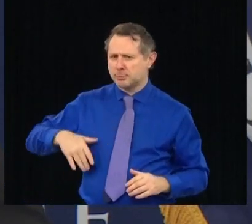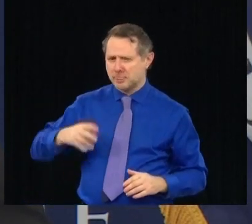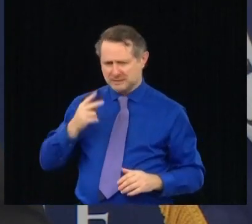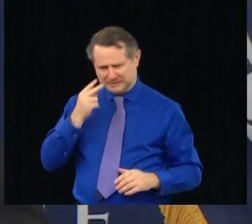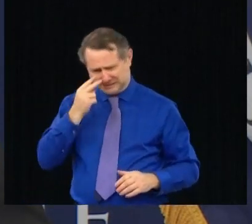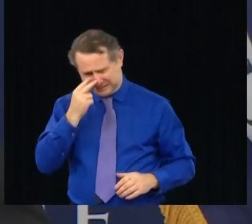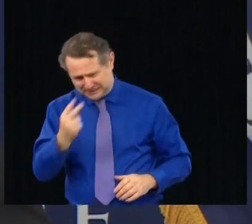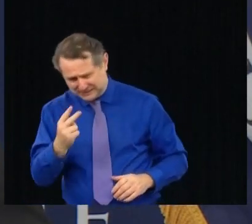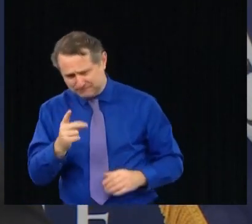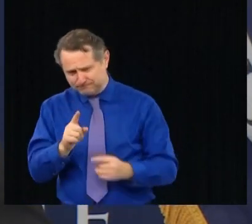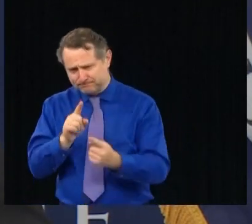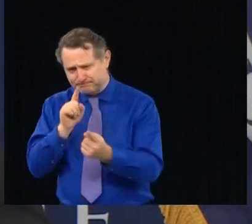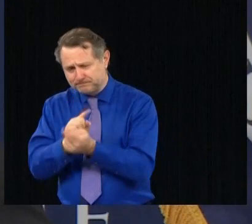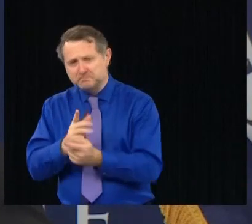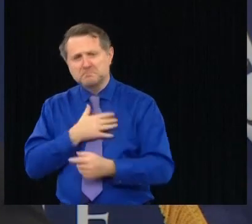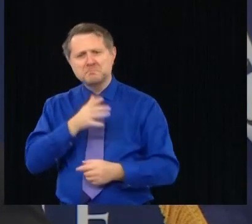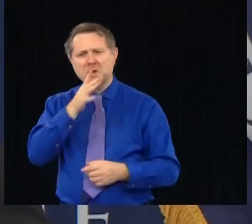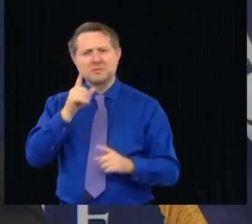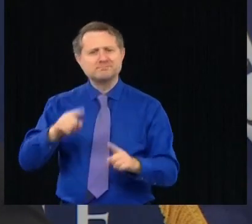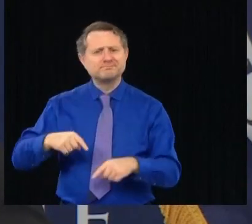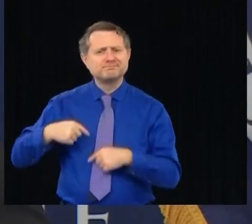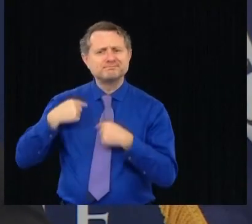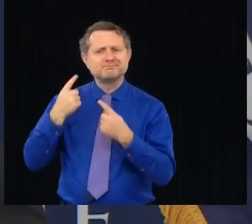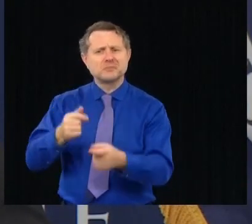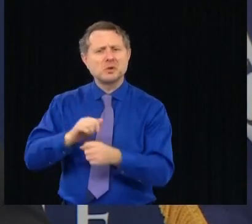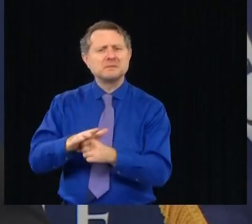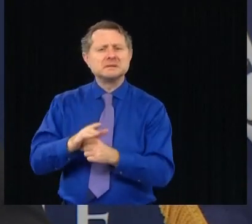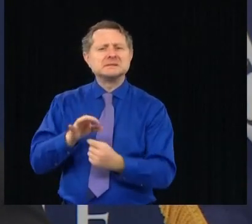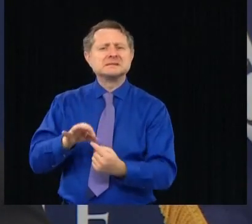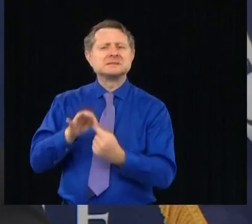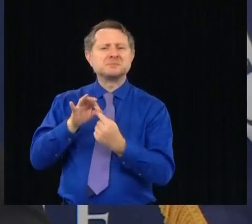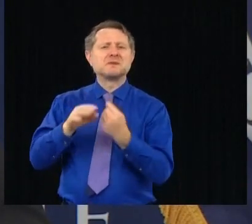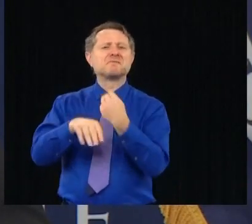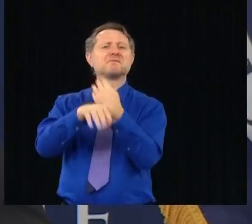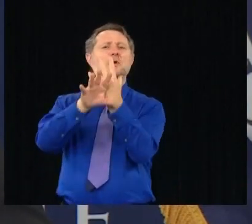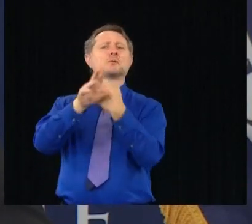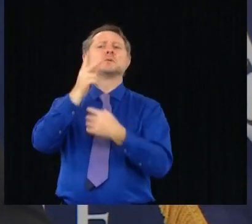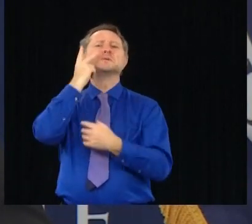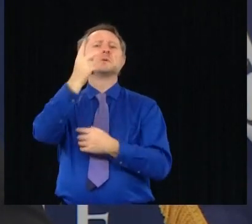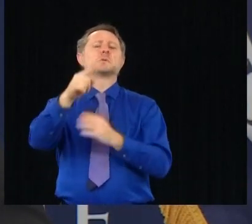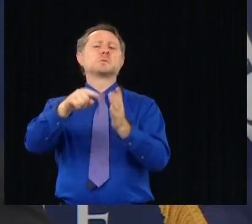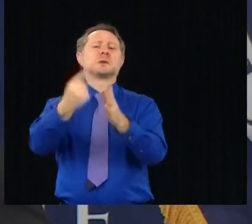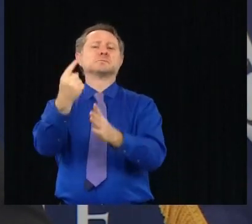MATILDA IS NAMED FOR MY MOTHER.